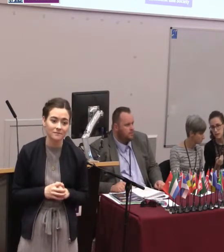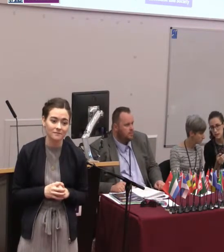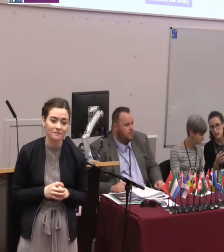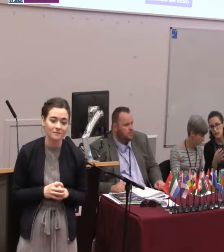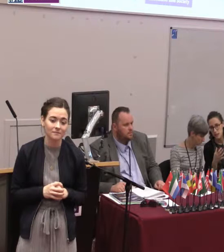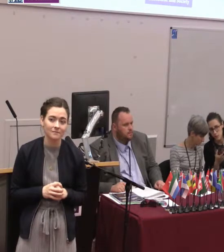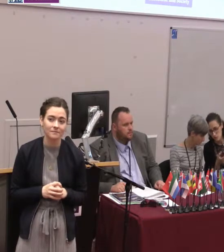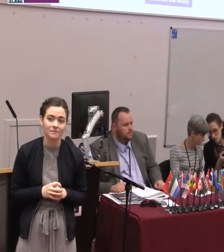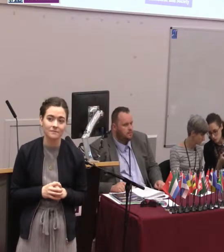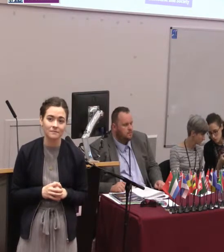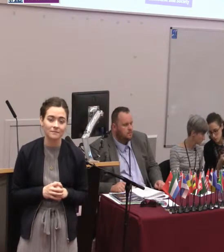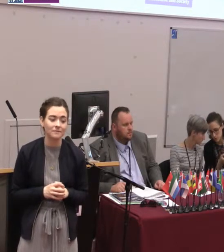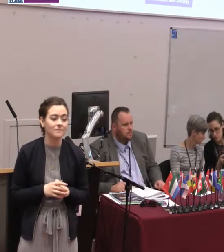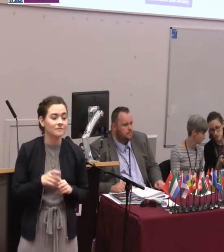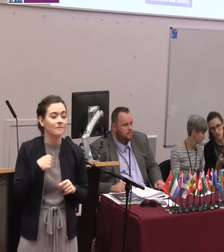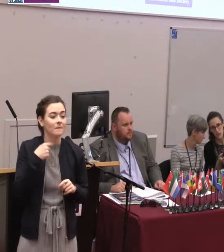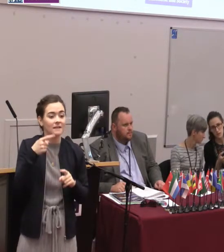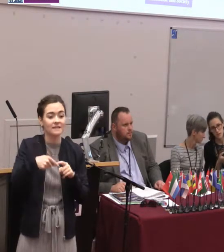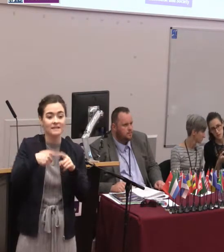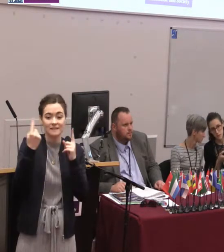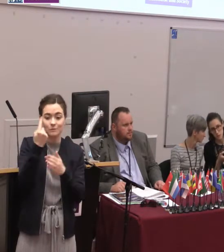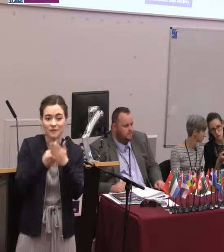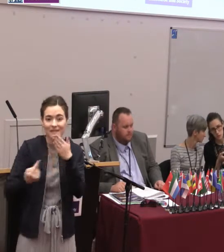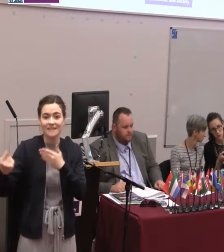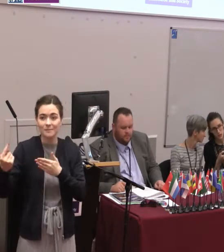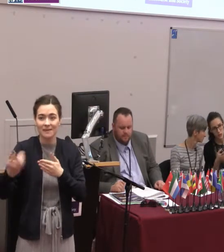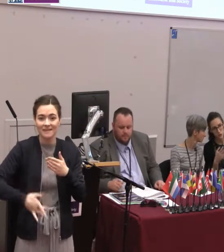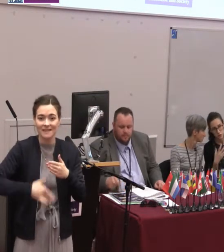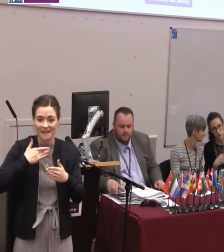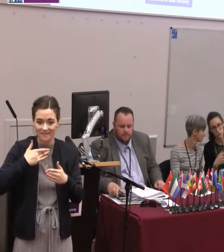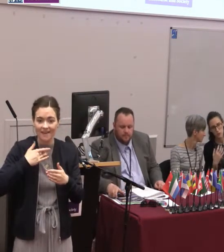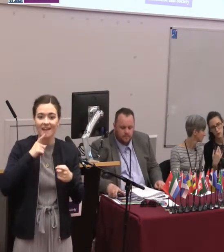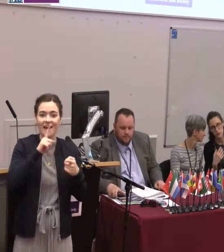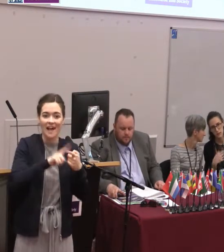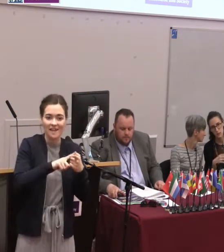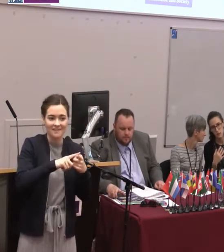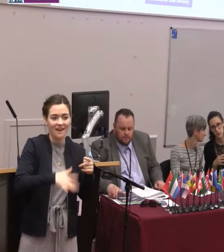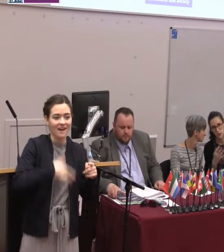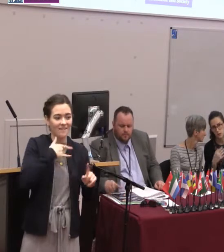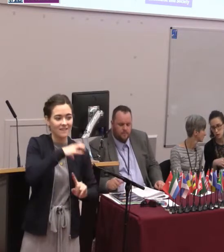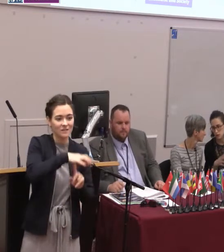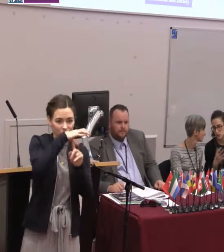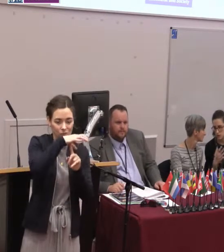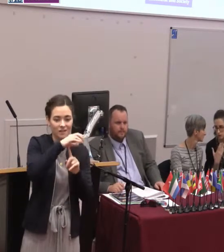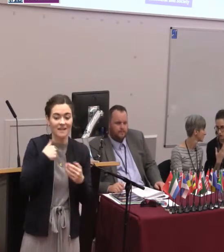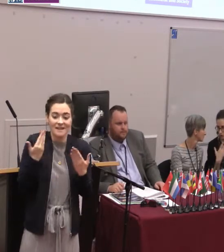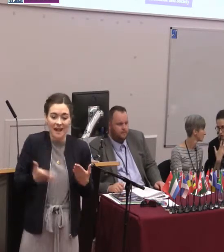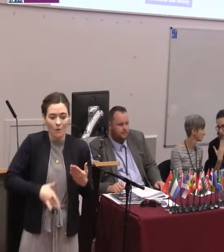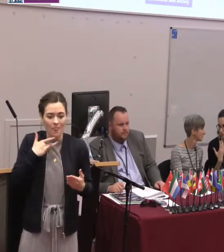These are the differences between independent living in institutions. I live a proper life.